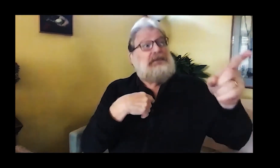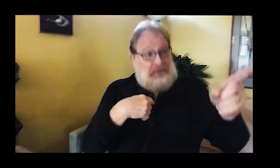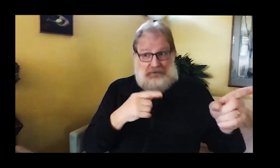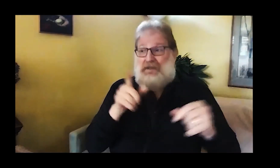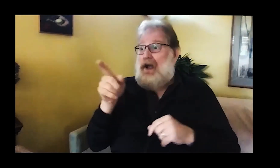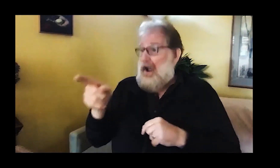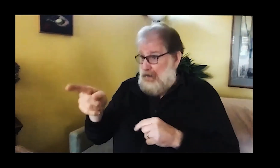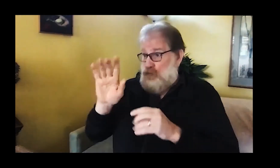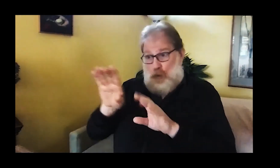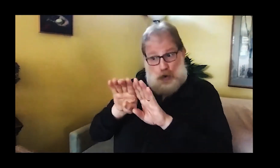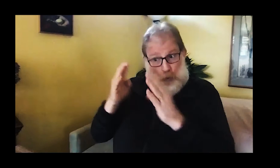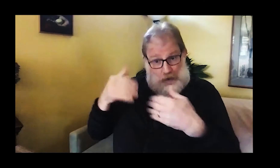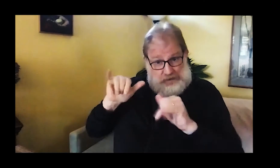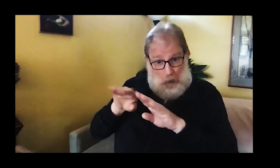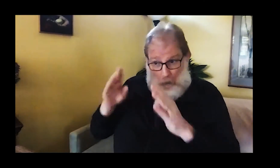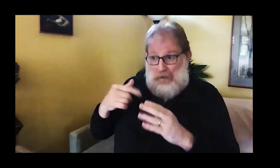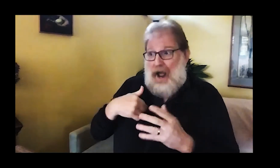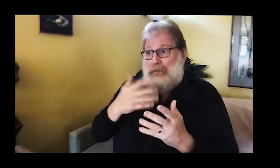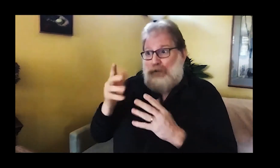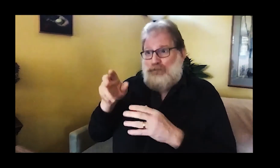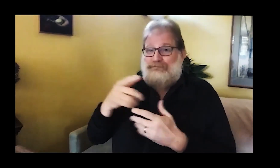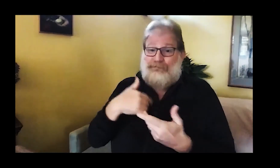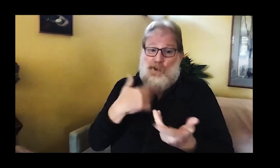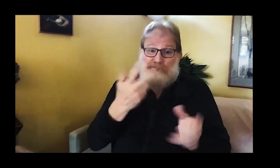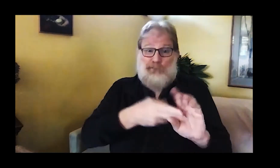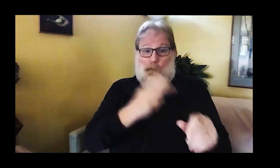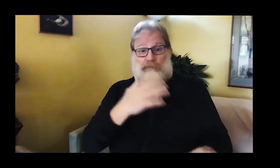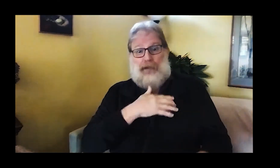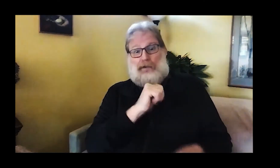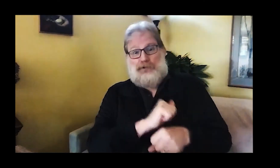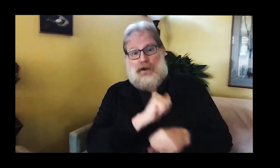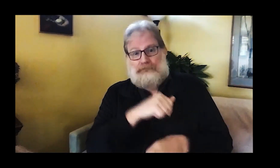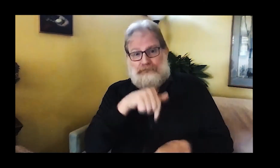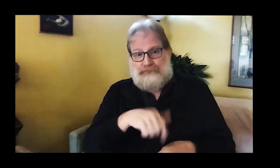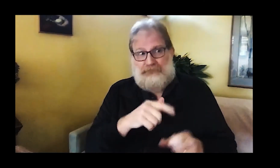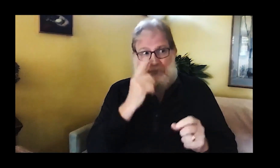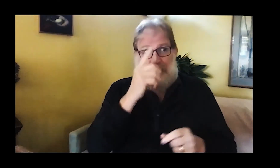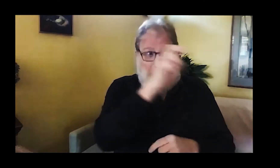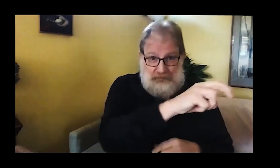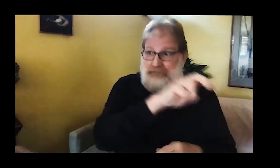but he got in touch with me first, and so I basically ended up quitting my job